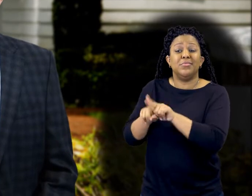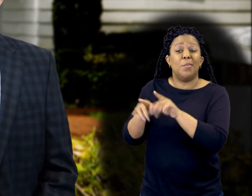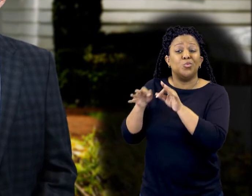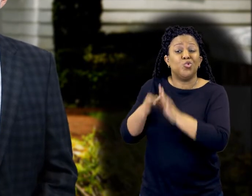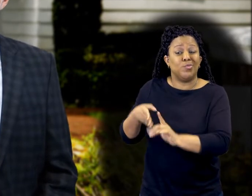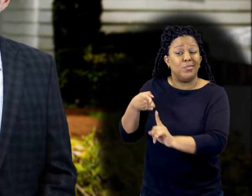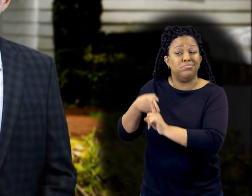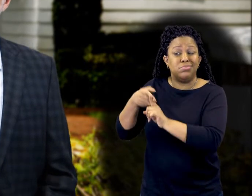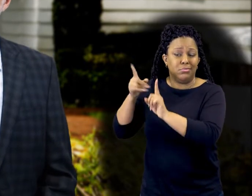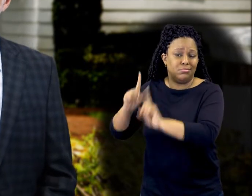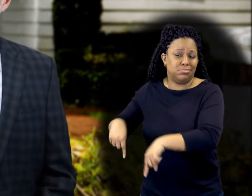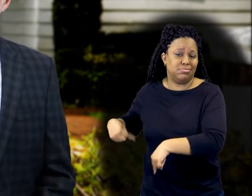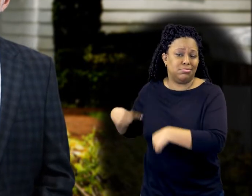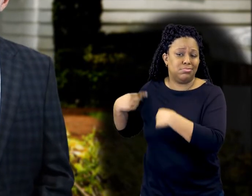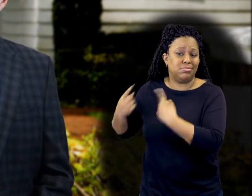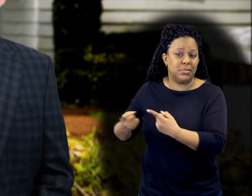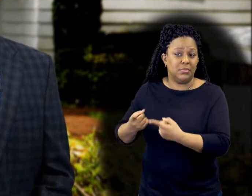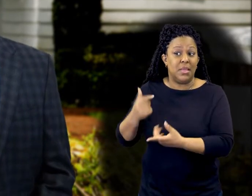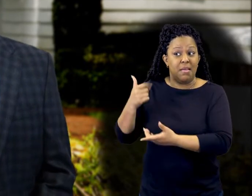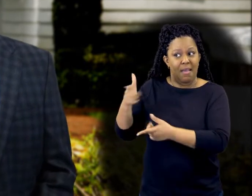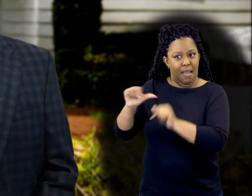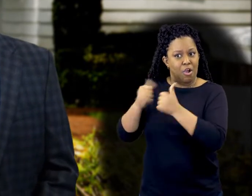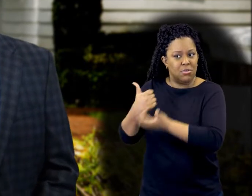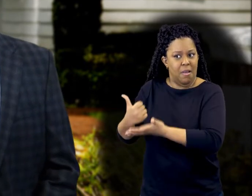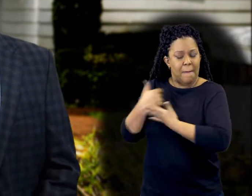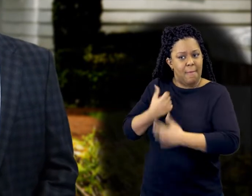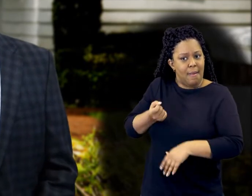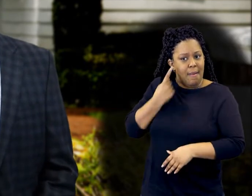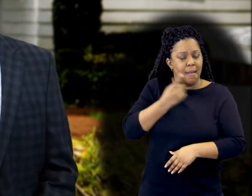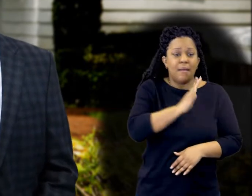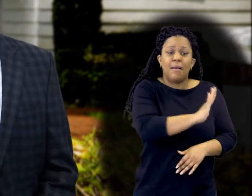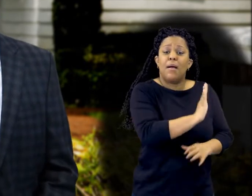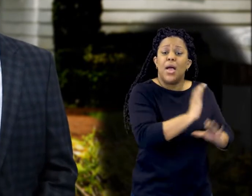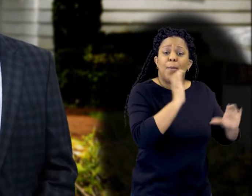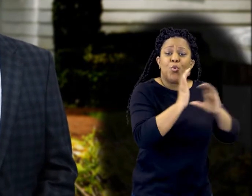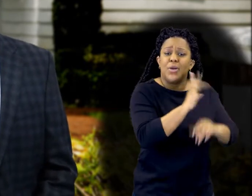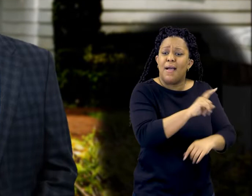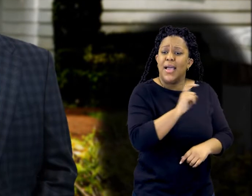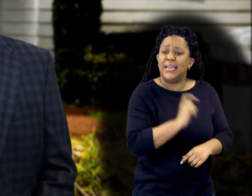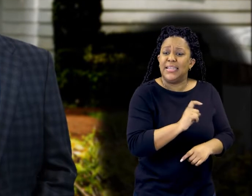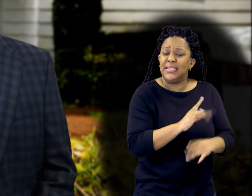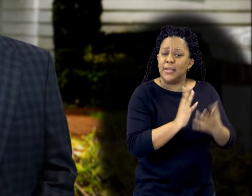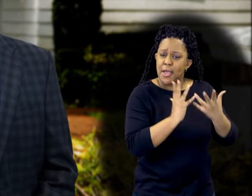The agency has helped me understand the communication challenges my clients face and ways I can help them.